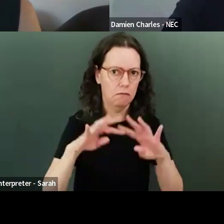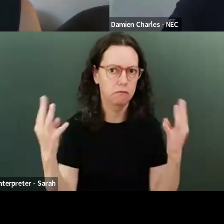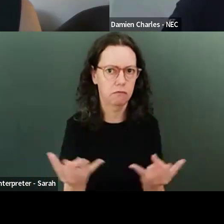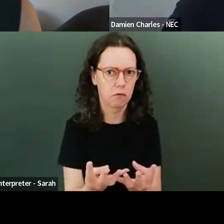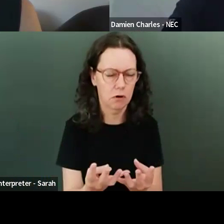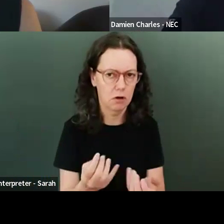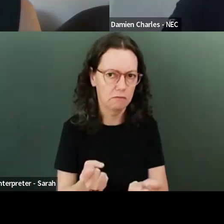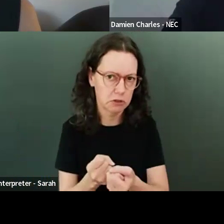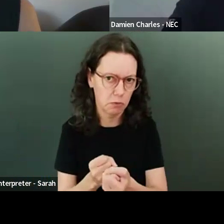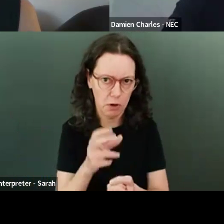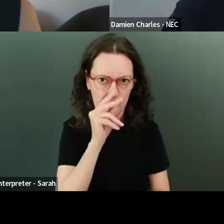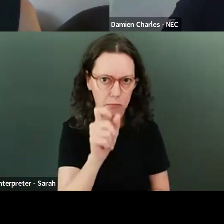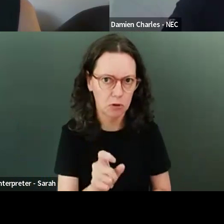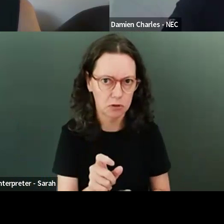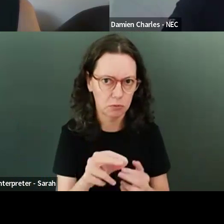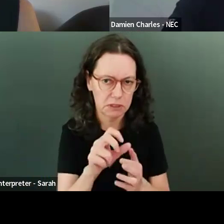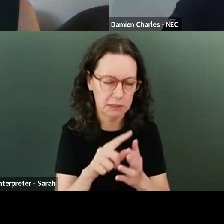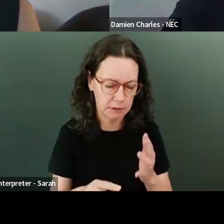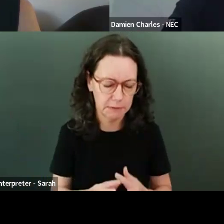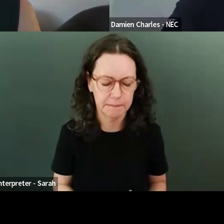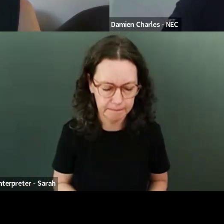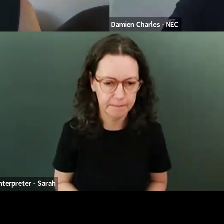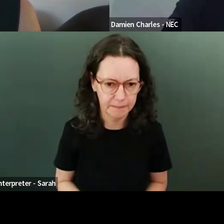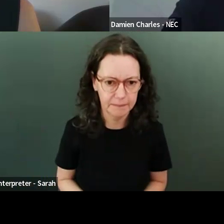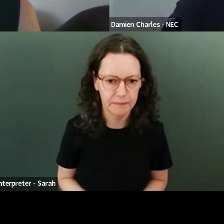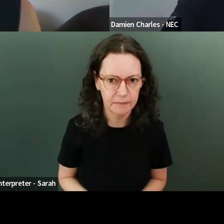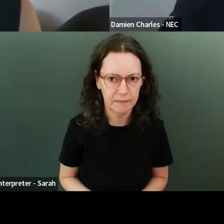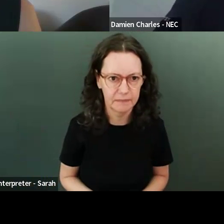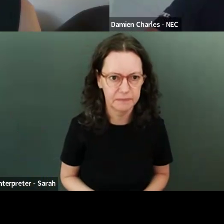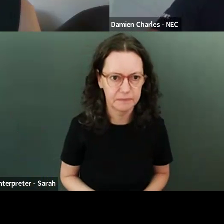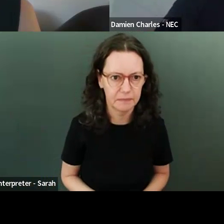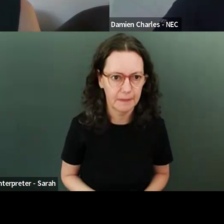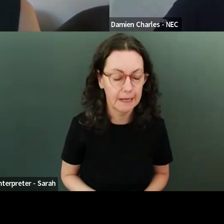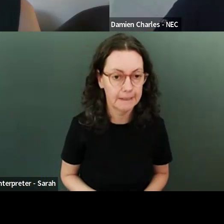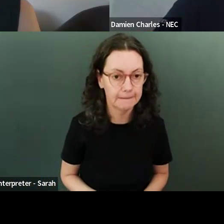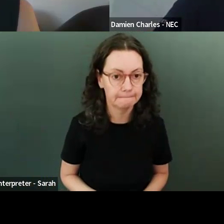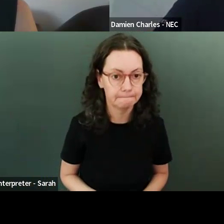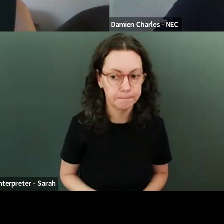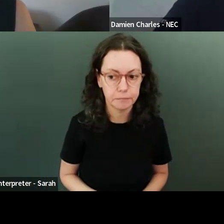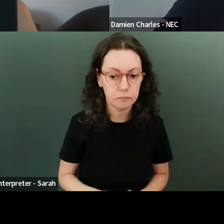support young people with disabilities